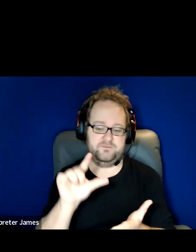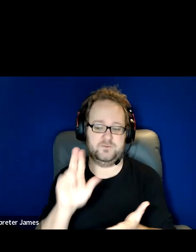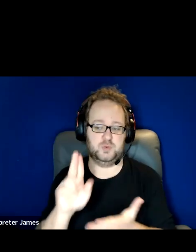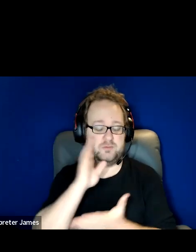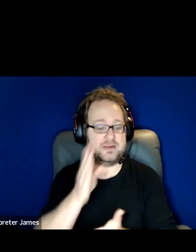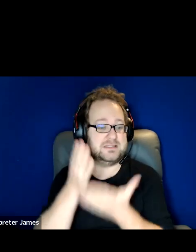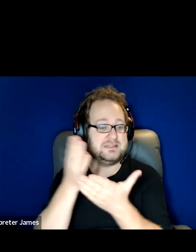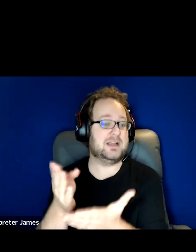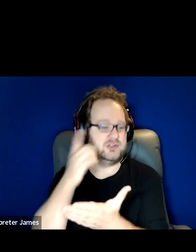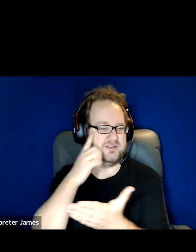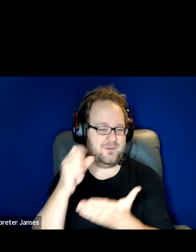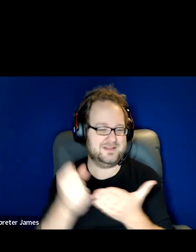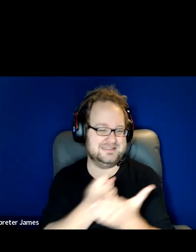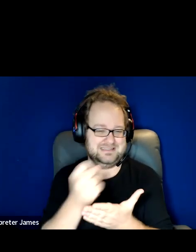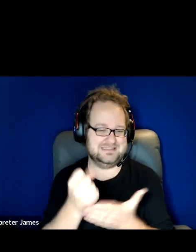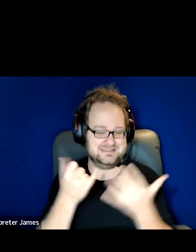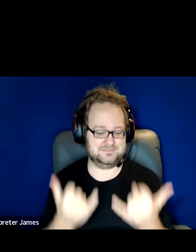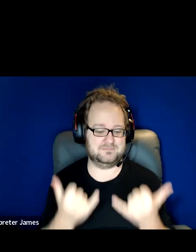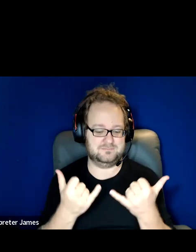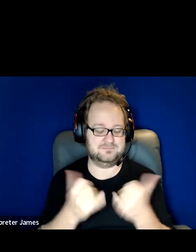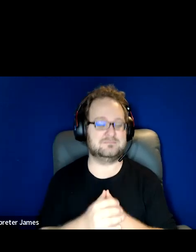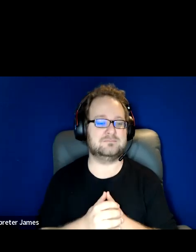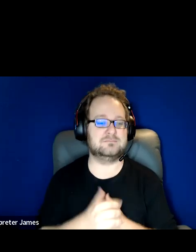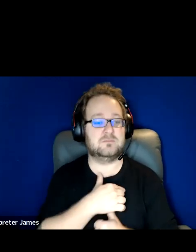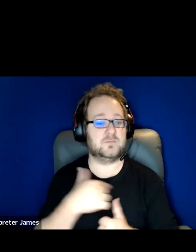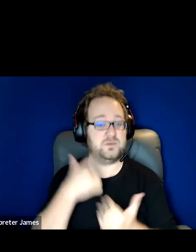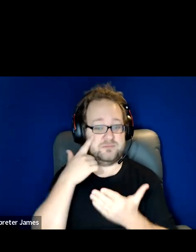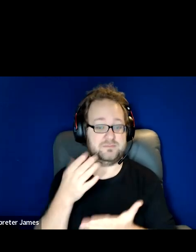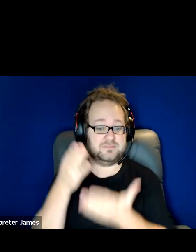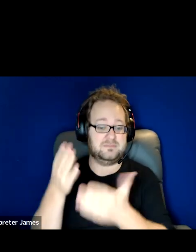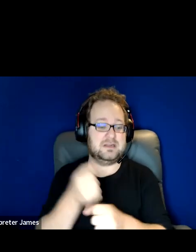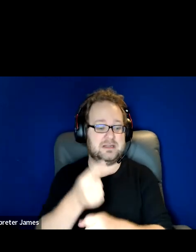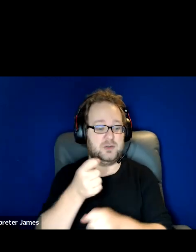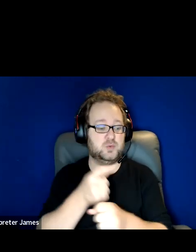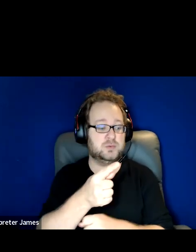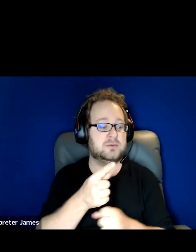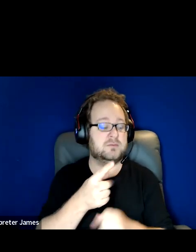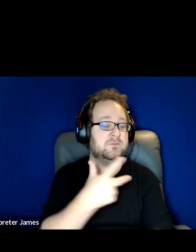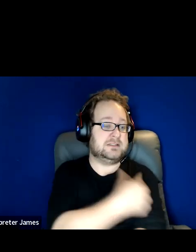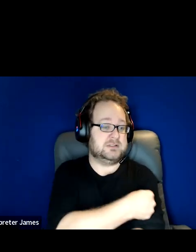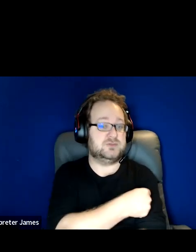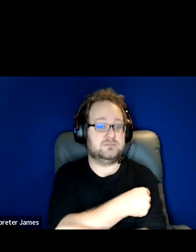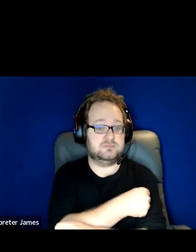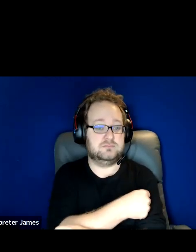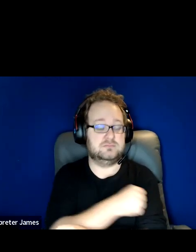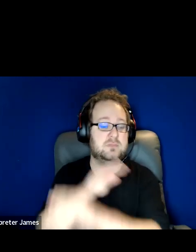recommendations for the season . We recommend annual vaccination influenza for all percent 6 months of age and